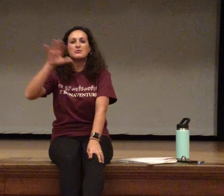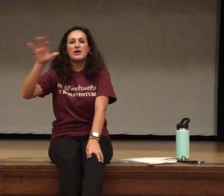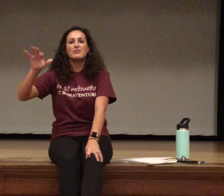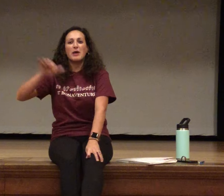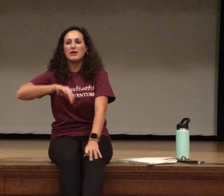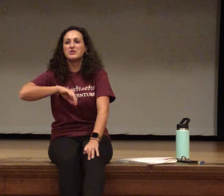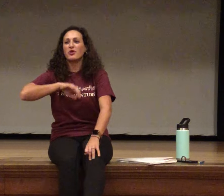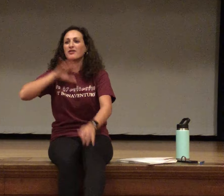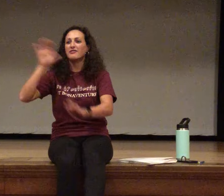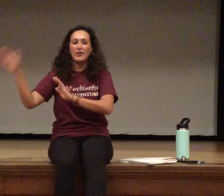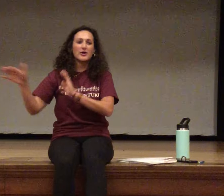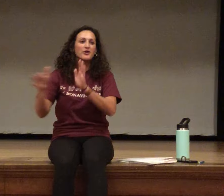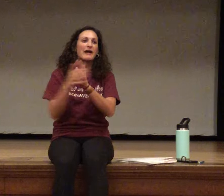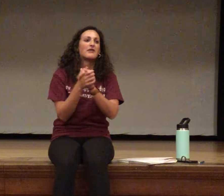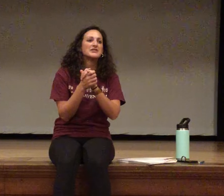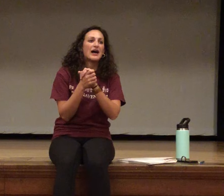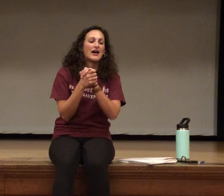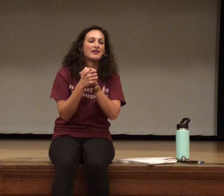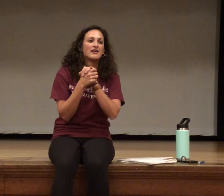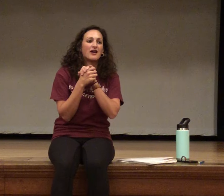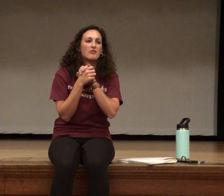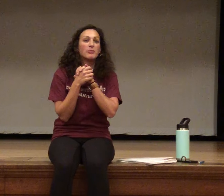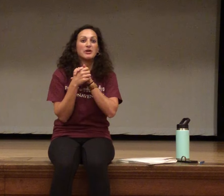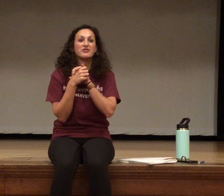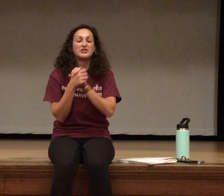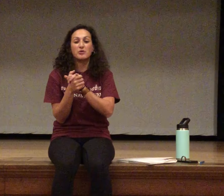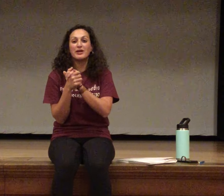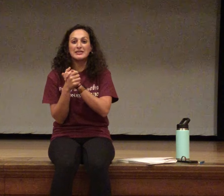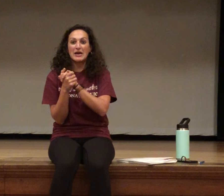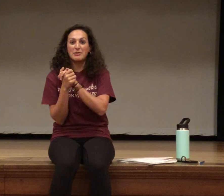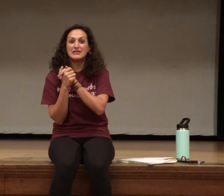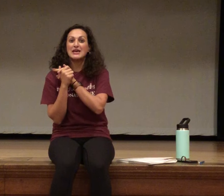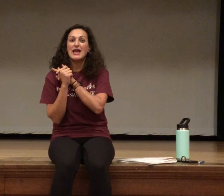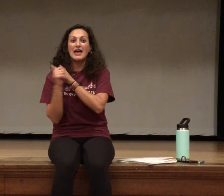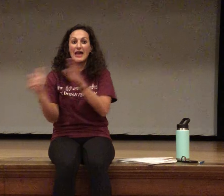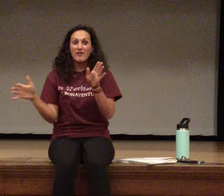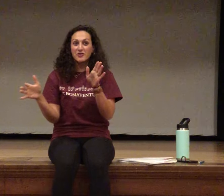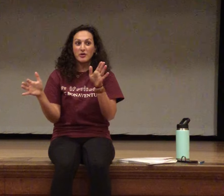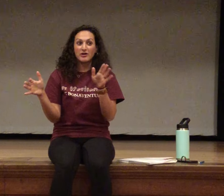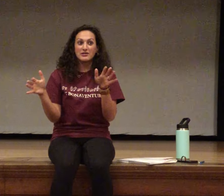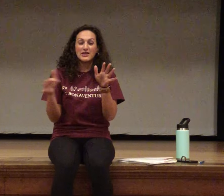I was with my mentor following her around on a bunch of interpreting assignments and afterwards